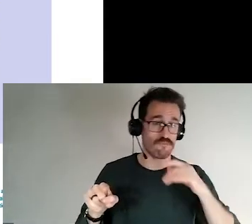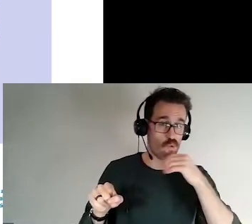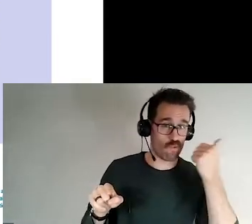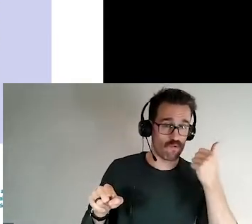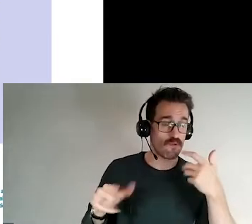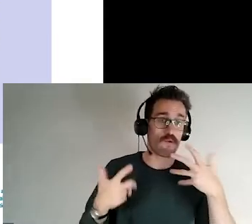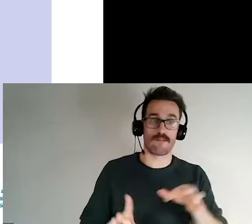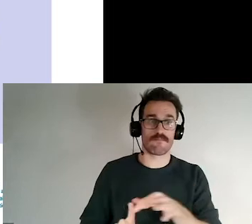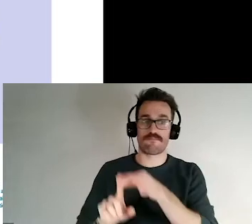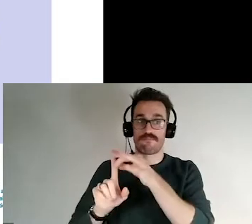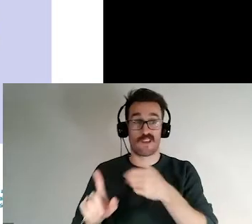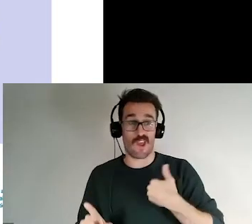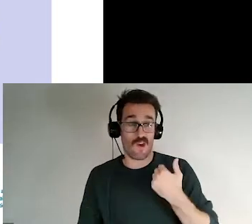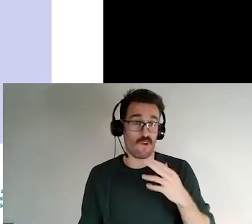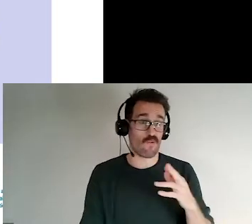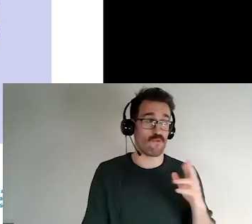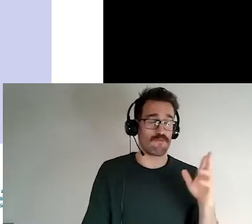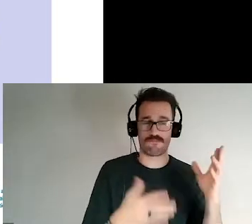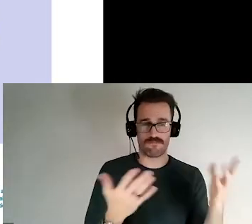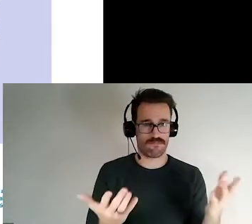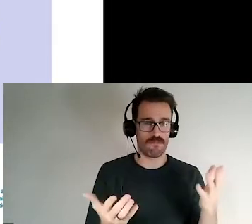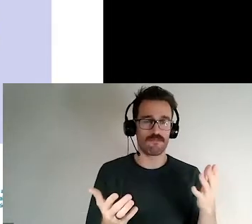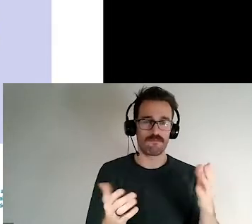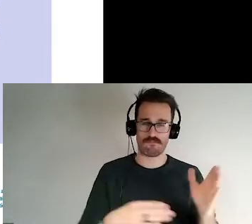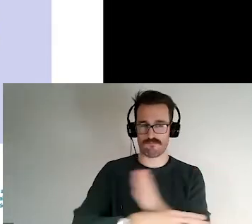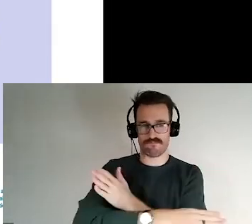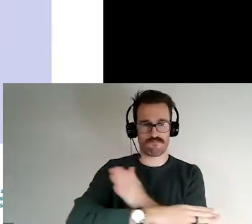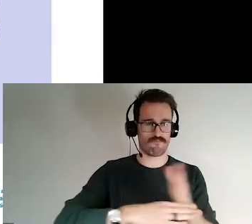We've also had a range of people from different sectors, although we would like to increase